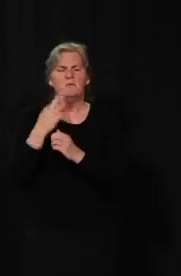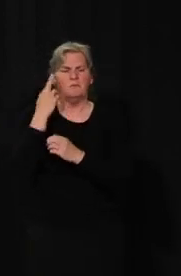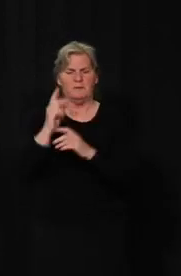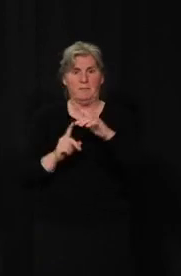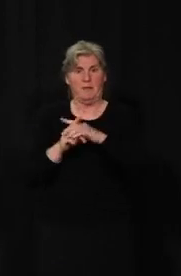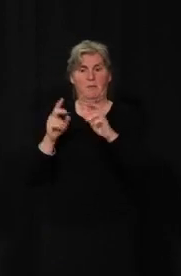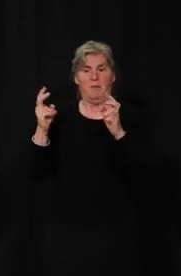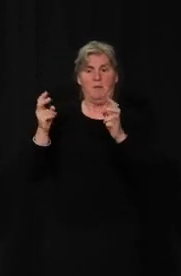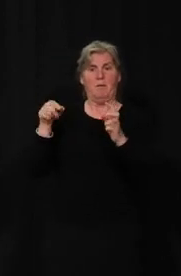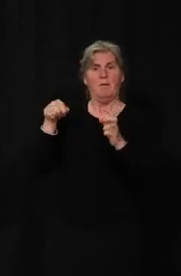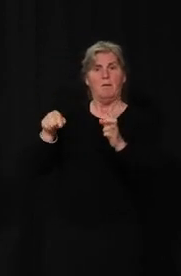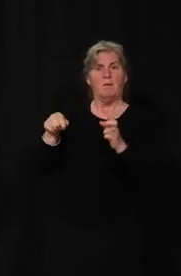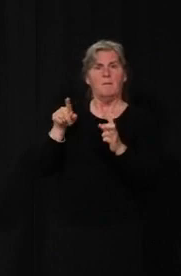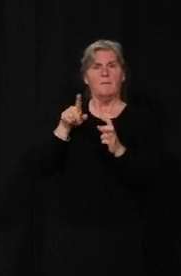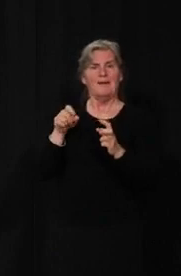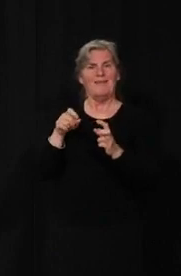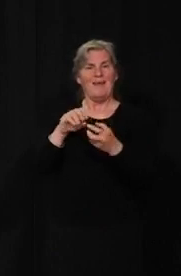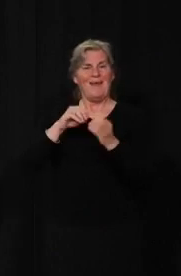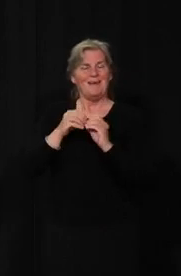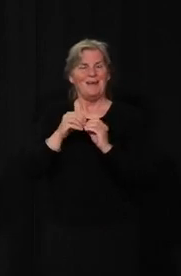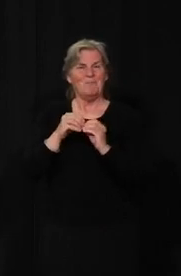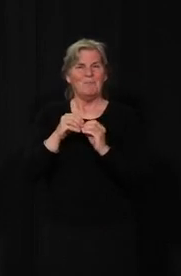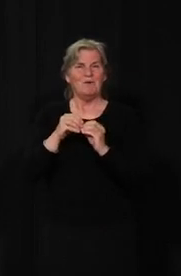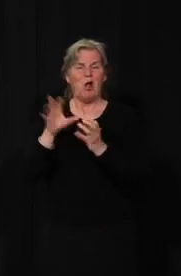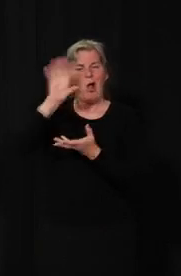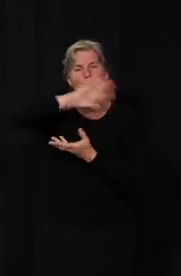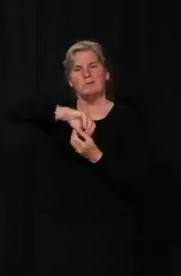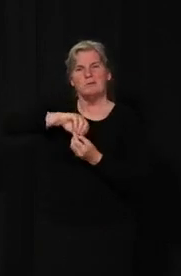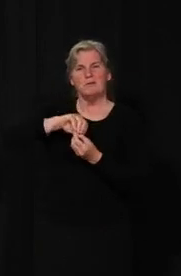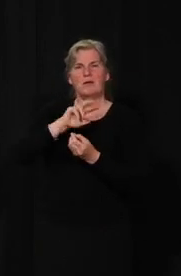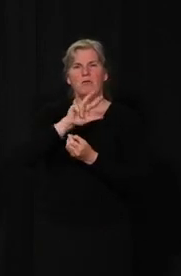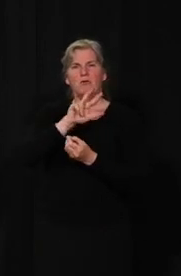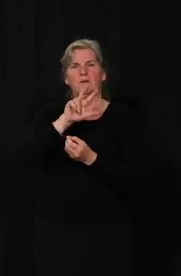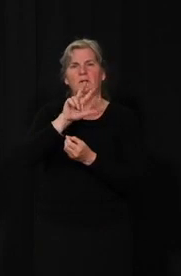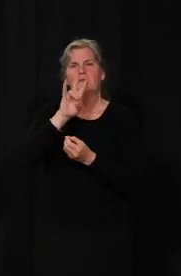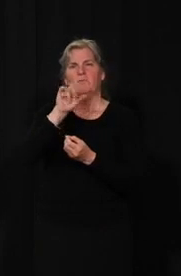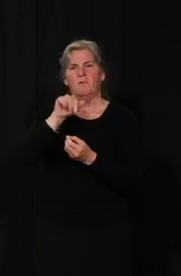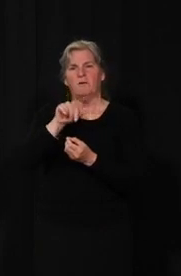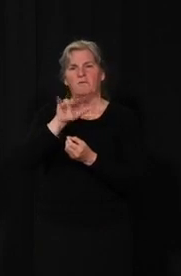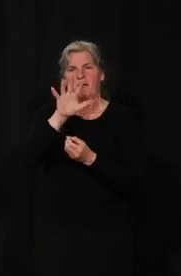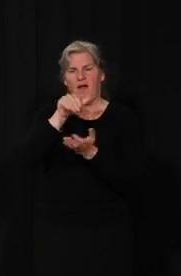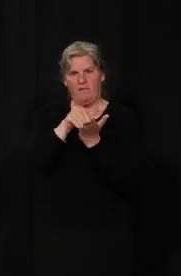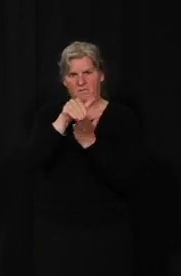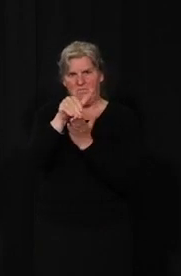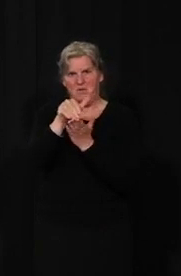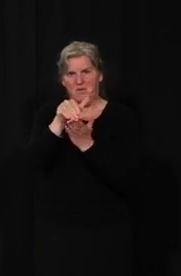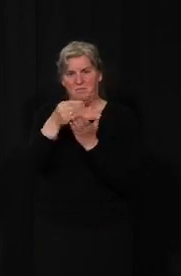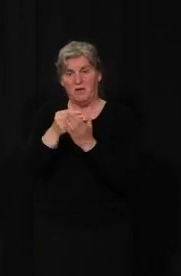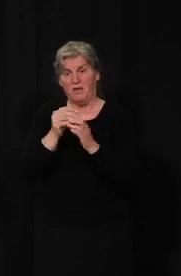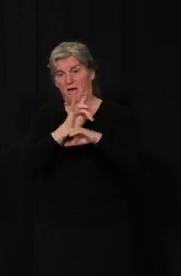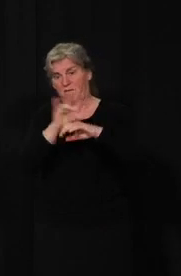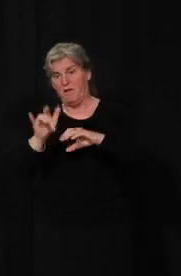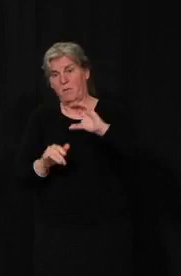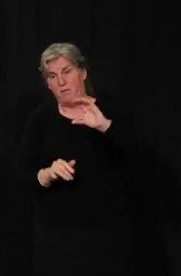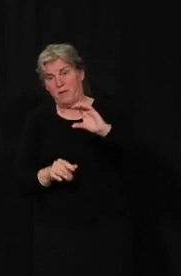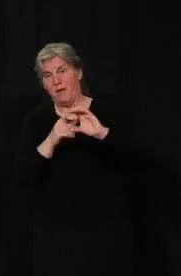you know, those numbers are totl numbers of funding allocated tht is underutilized or might be